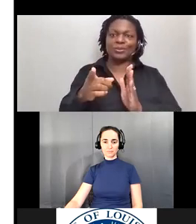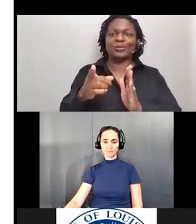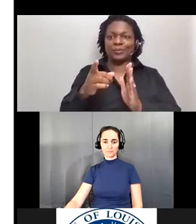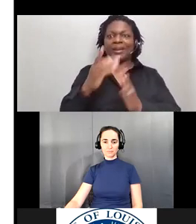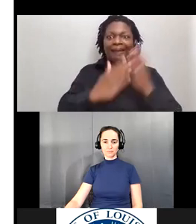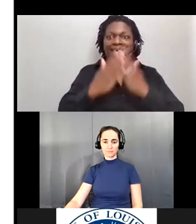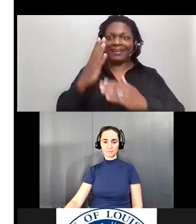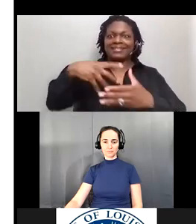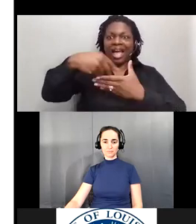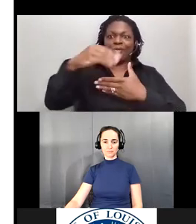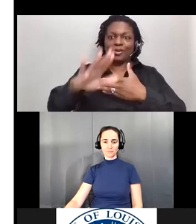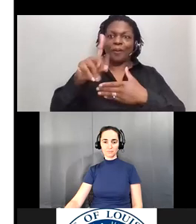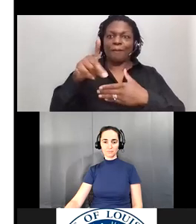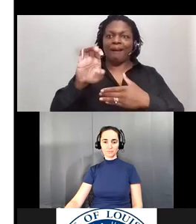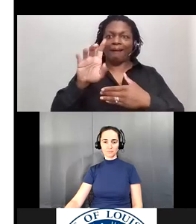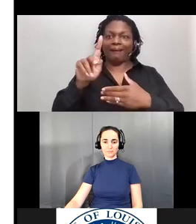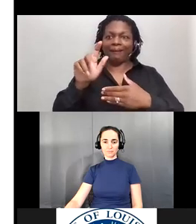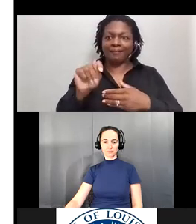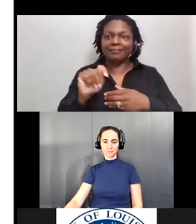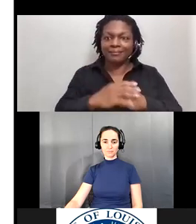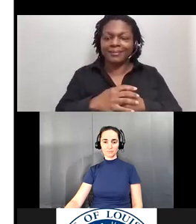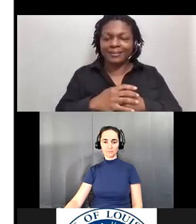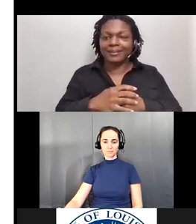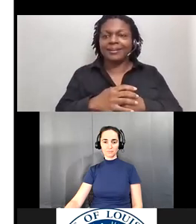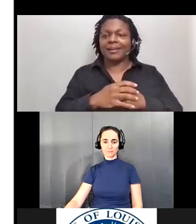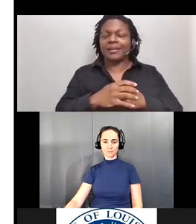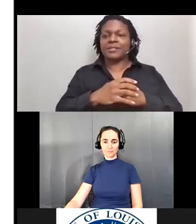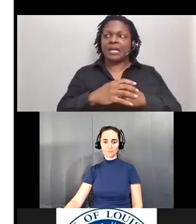very nervous when they can't see your hands or if your hands are in your pockets.